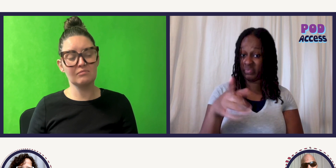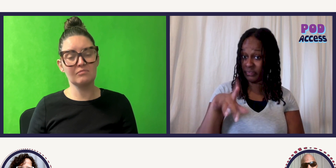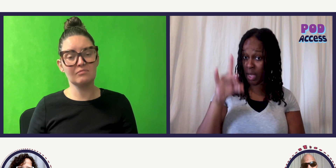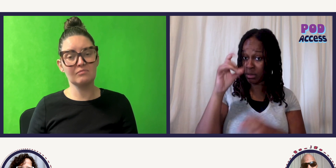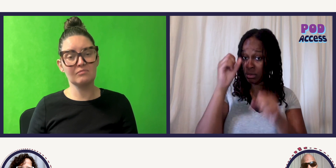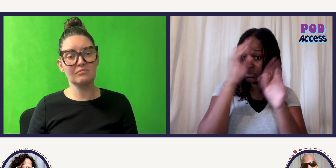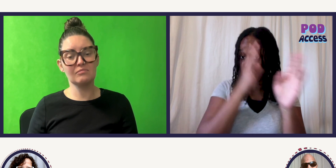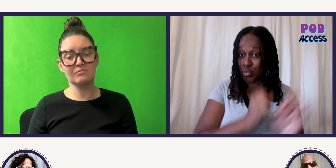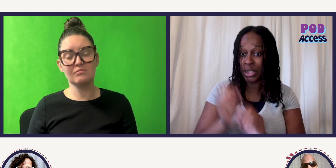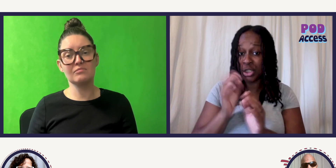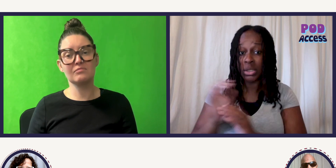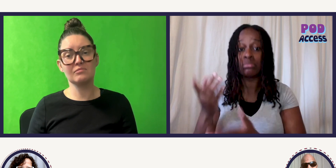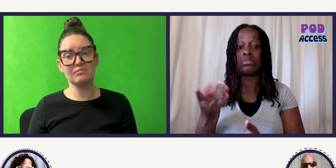Have you found a strategy that works well for you?